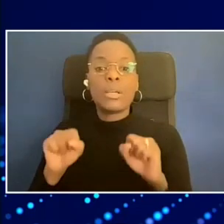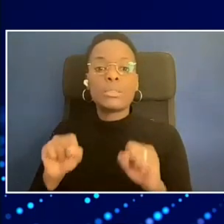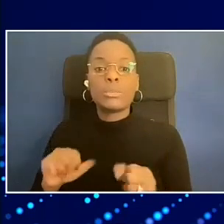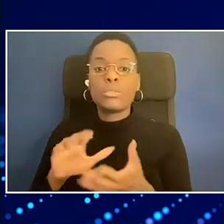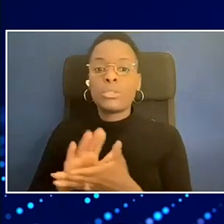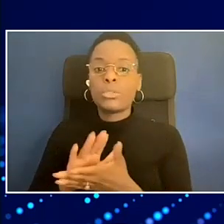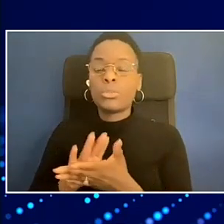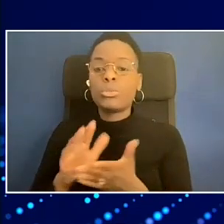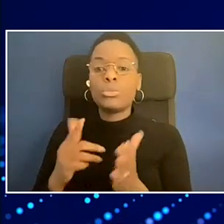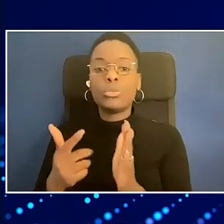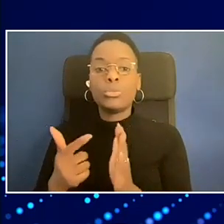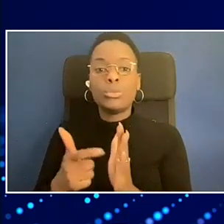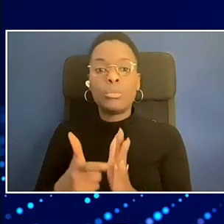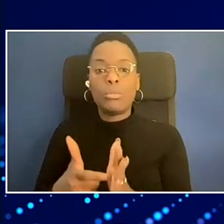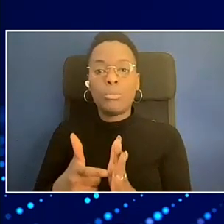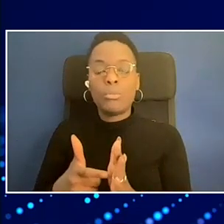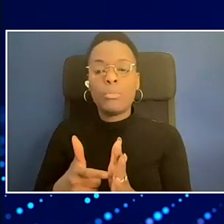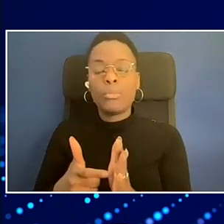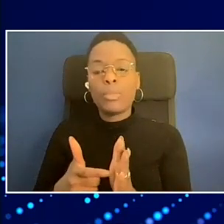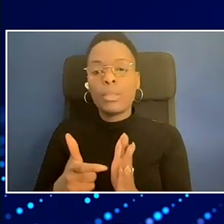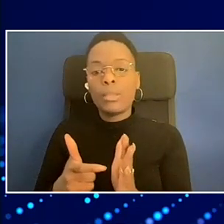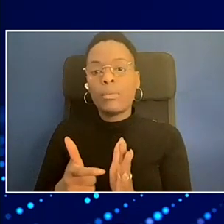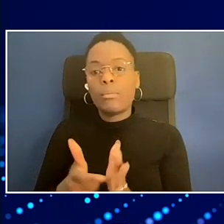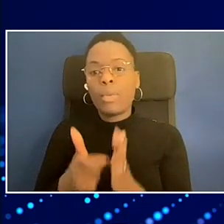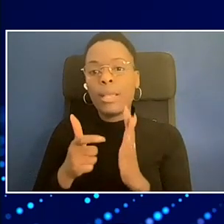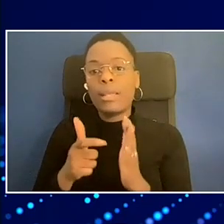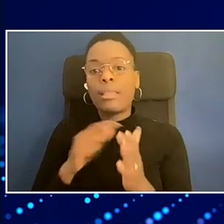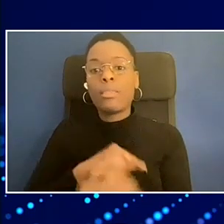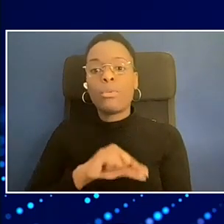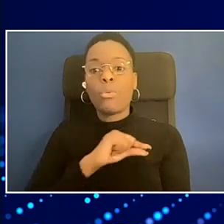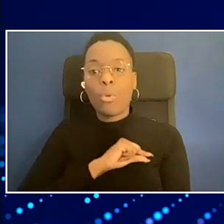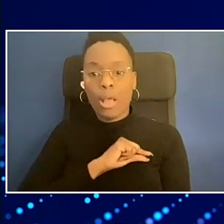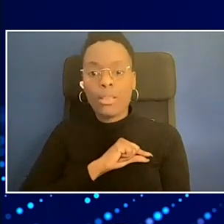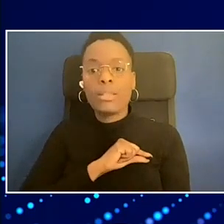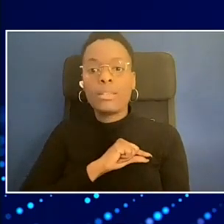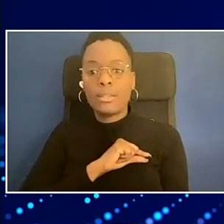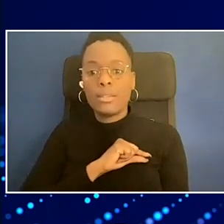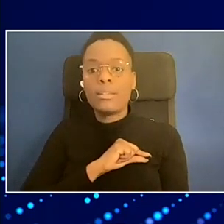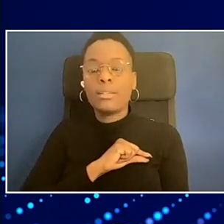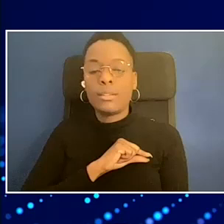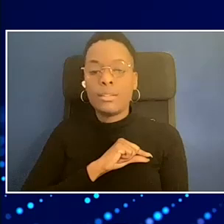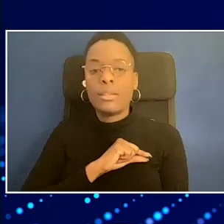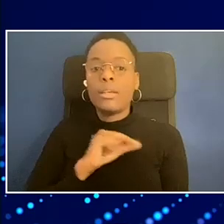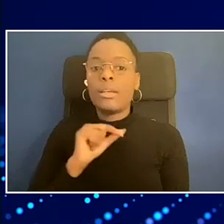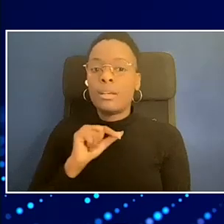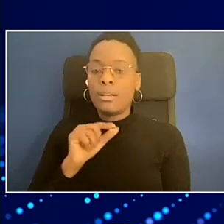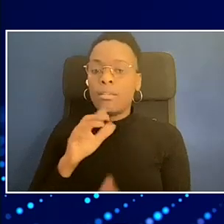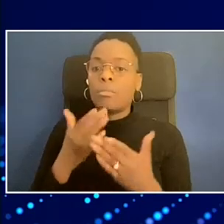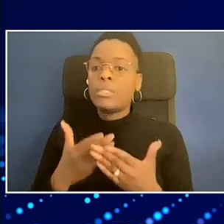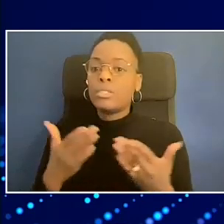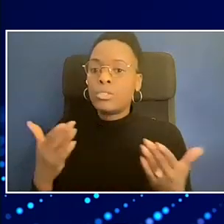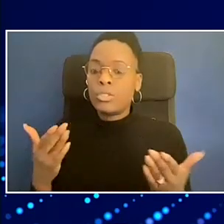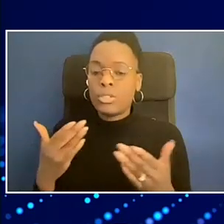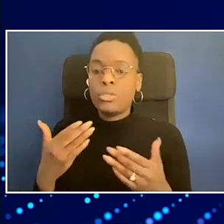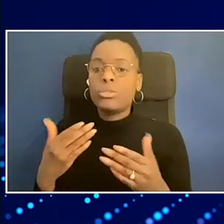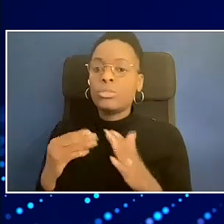quality of materials the institution must have. I mean, the student must have, must